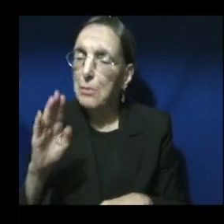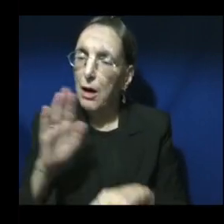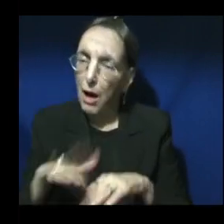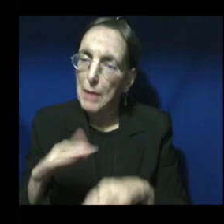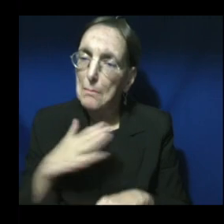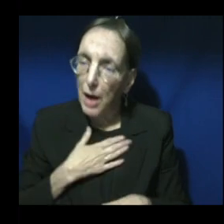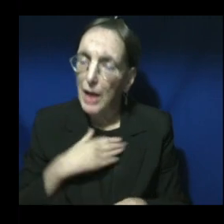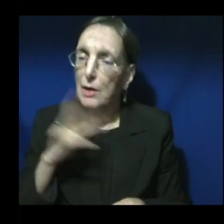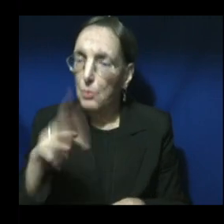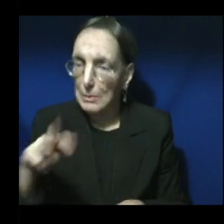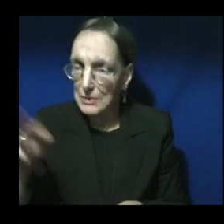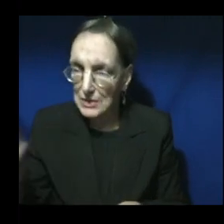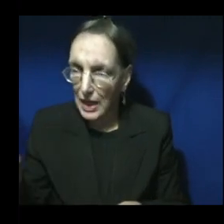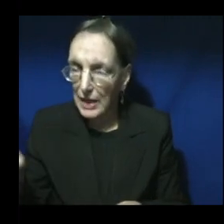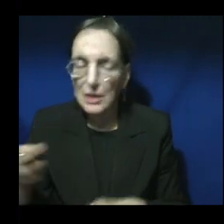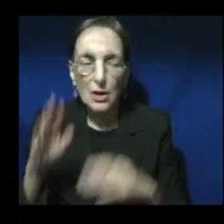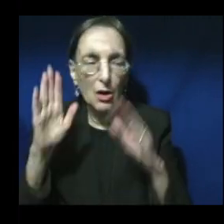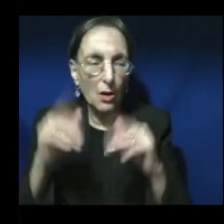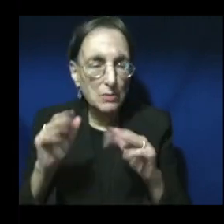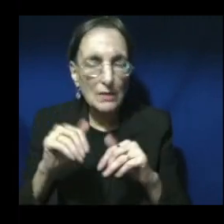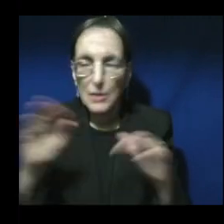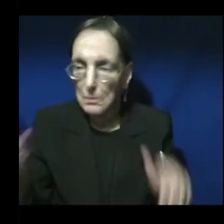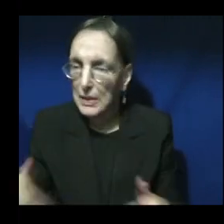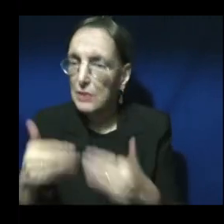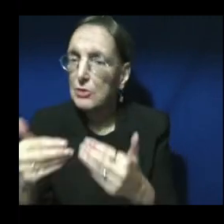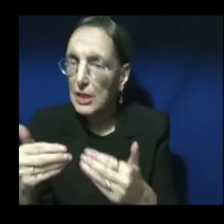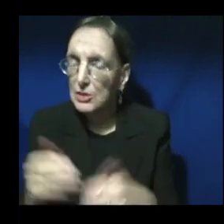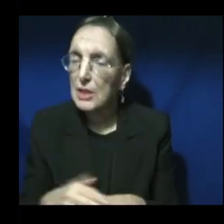introduction to some of the recent science of language that I and a whole bunch of colleagues